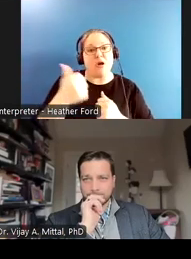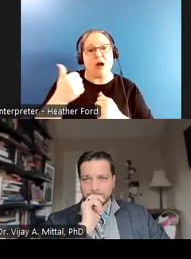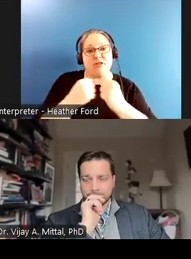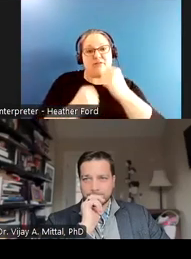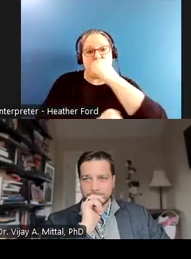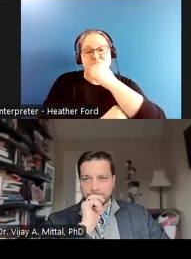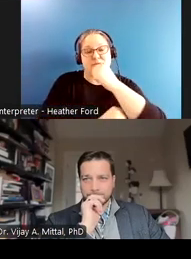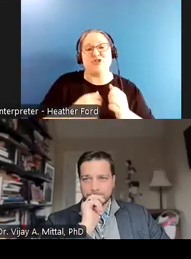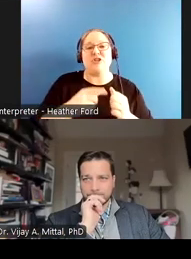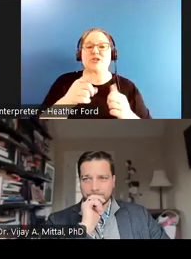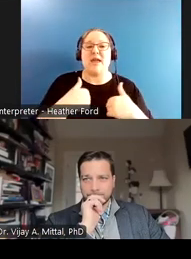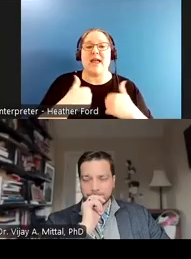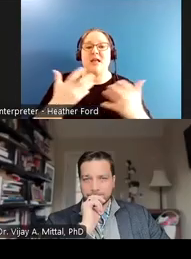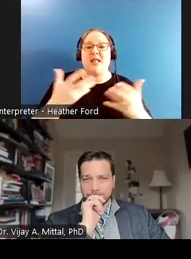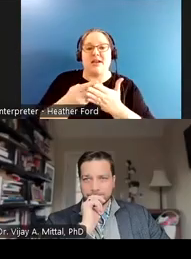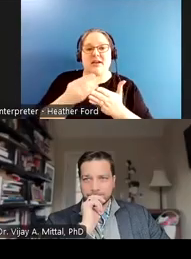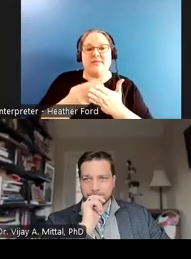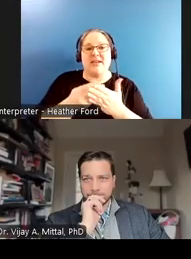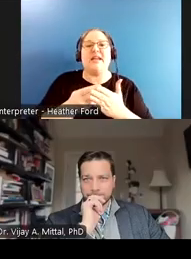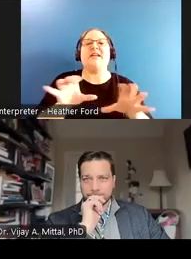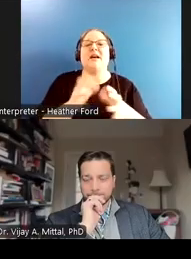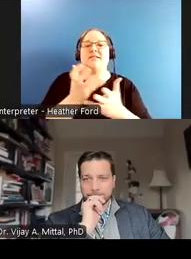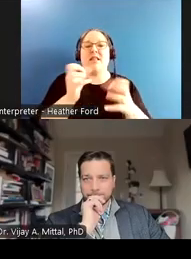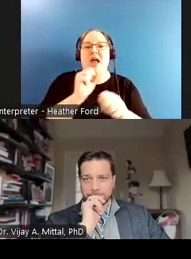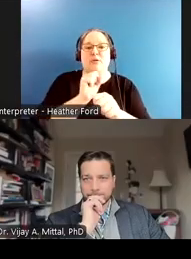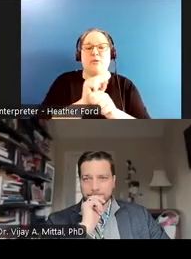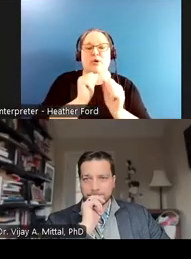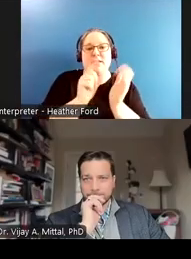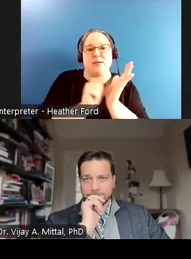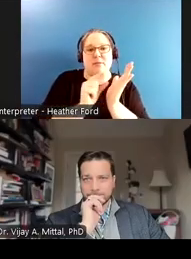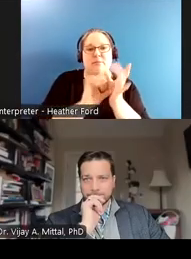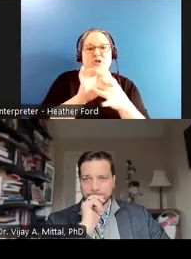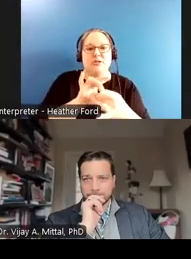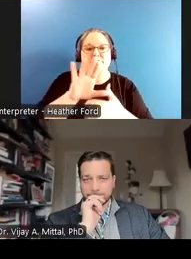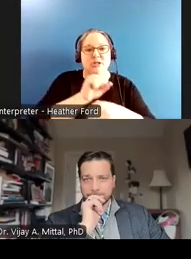quite a bit of funding and he's very productive uh publishing on his work. He's also received a